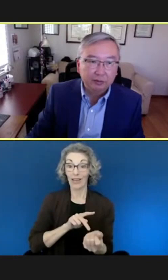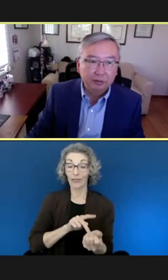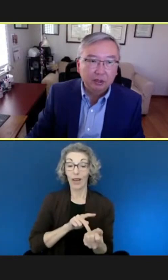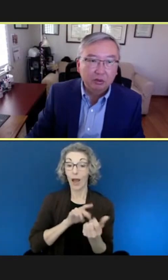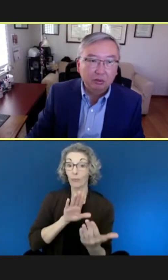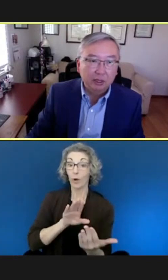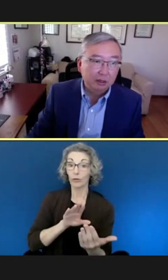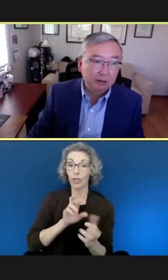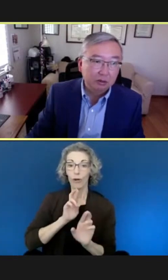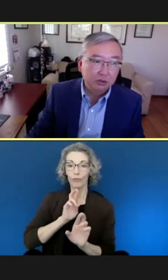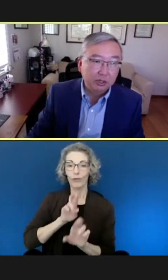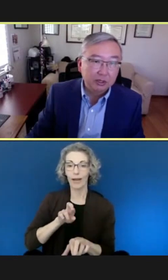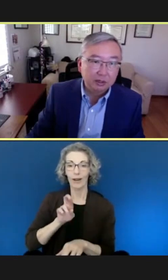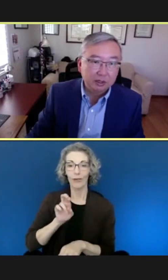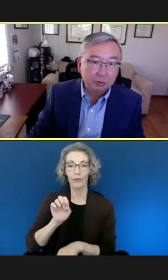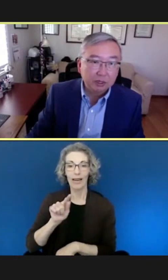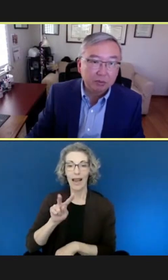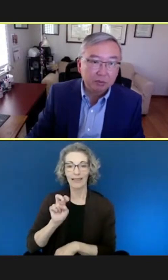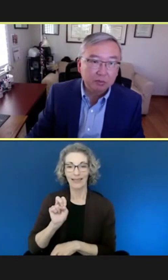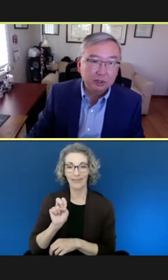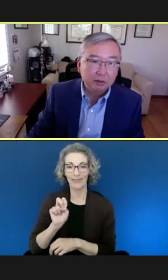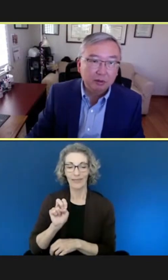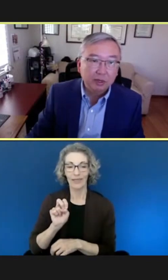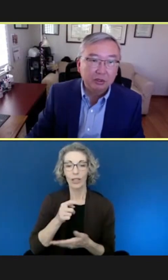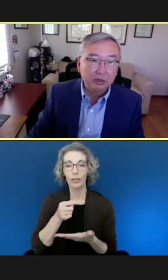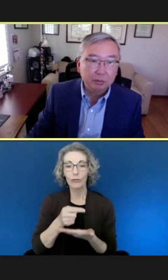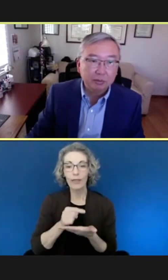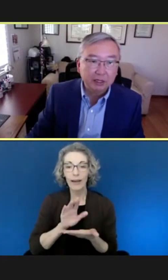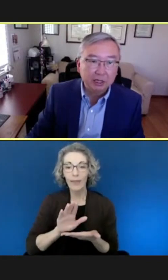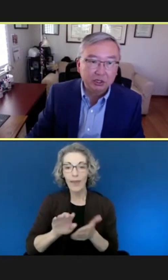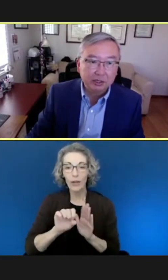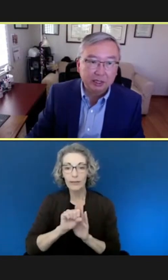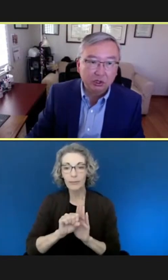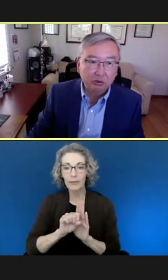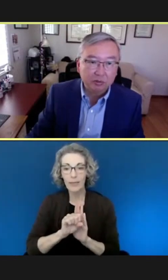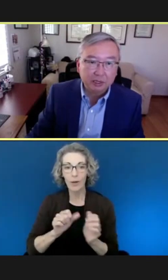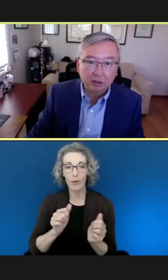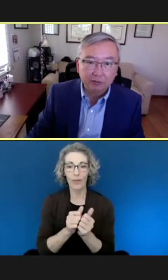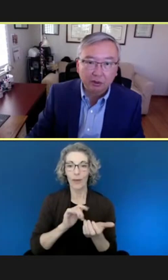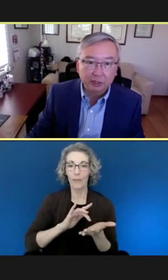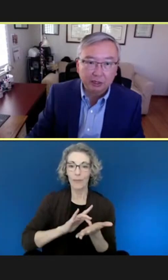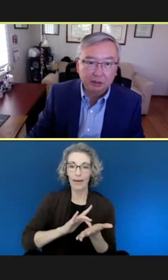we treat symptoms by using medications and short-term psychotherapies.